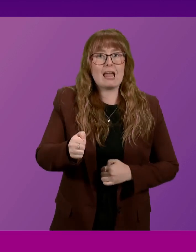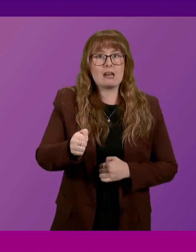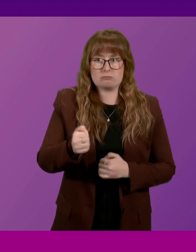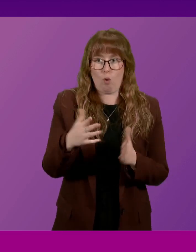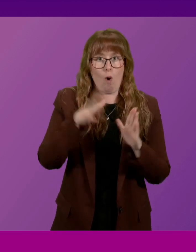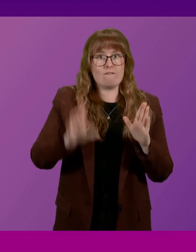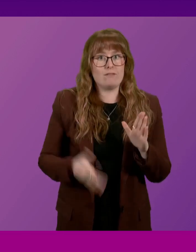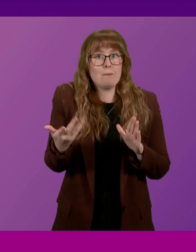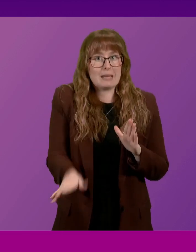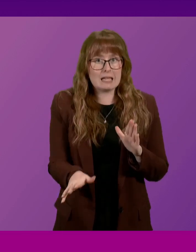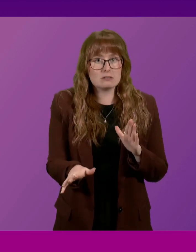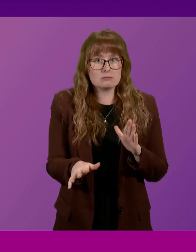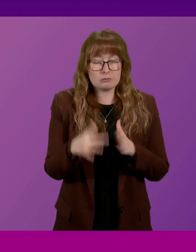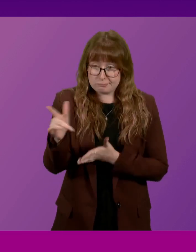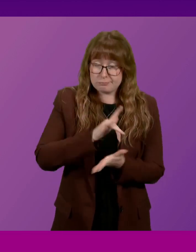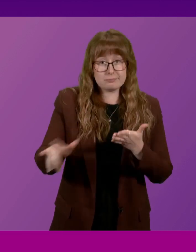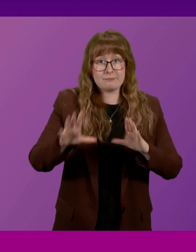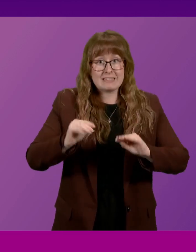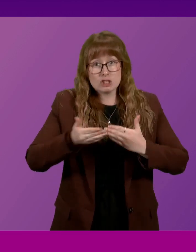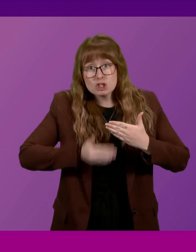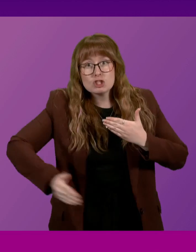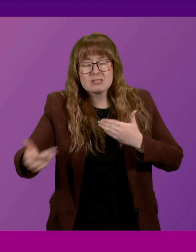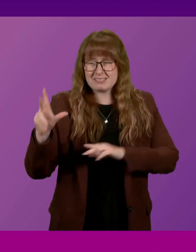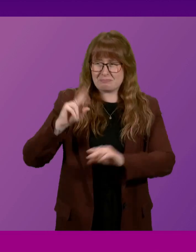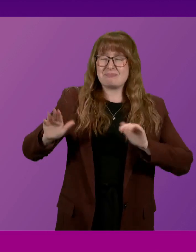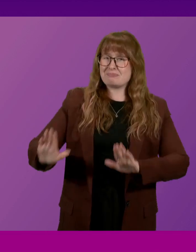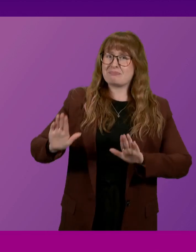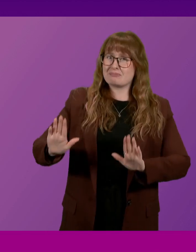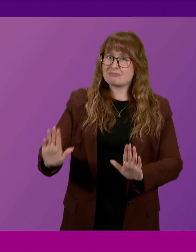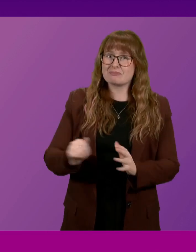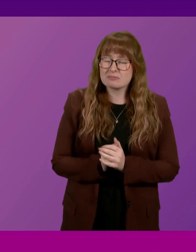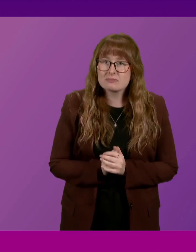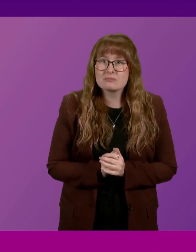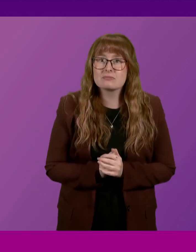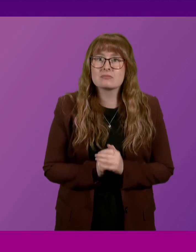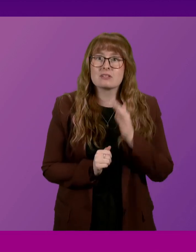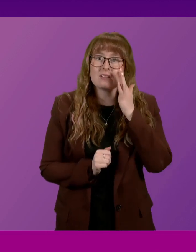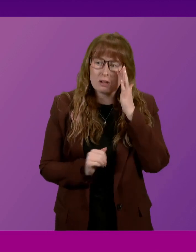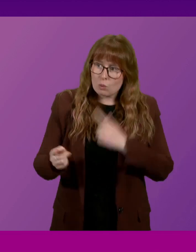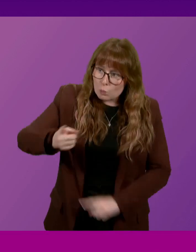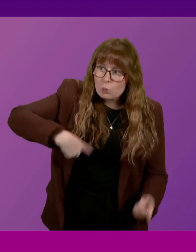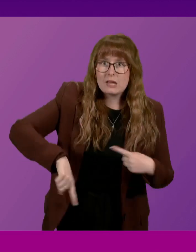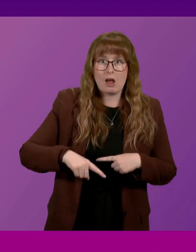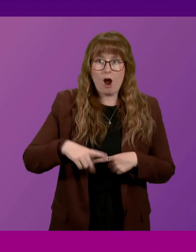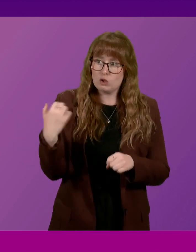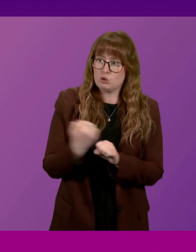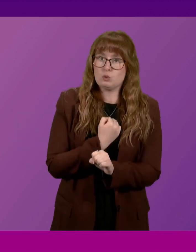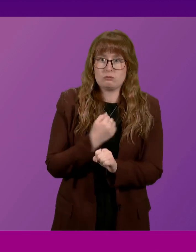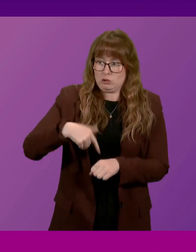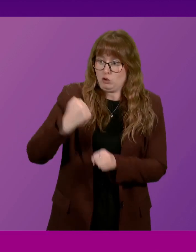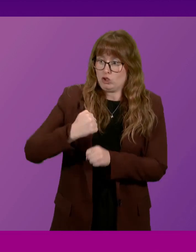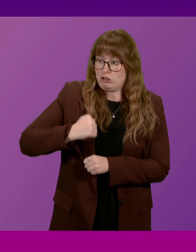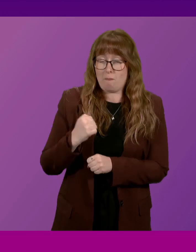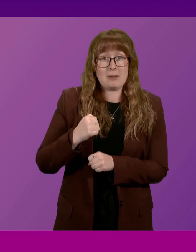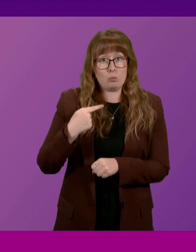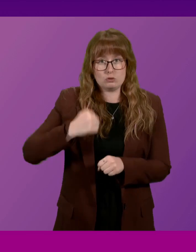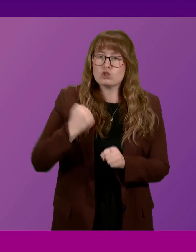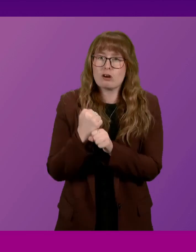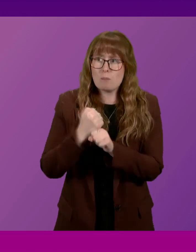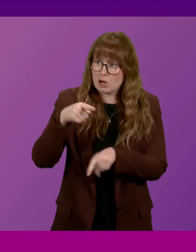The Scottish Government is acting within our powers and responsibilities to tackle